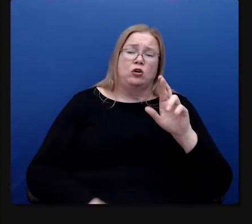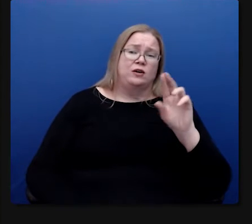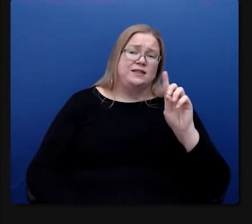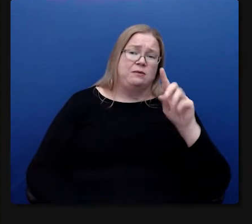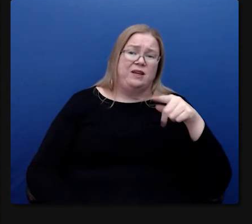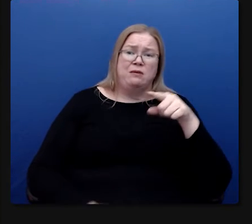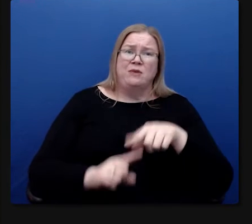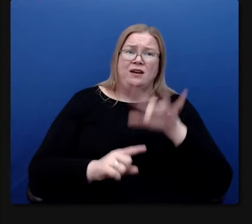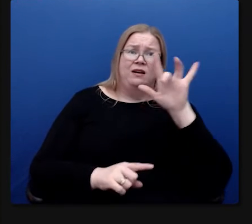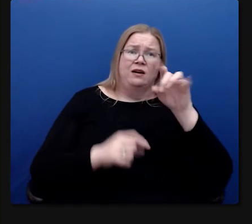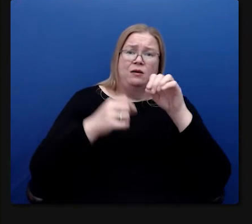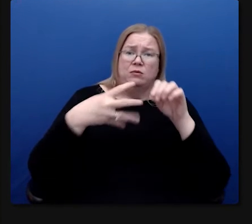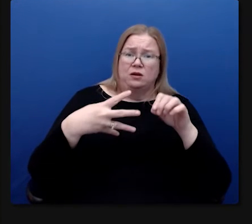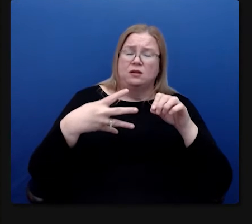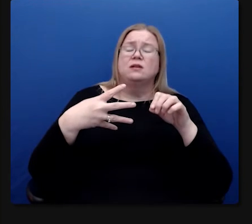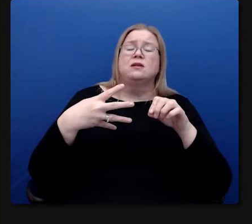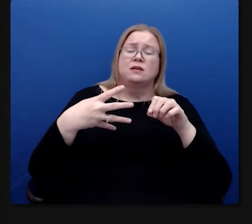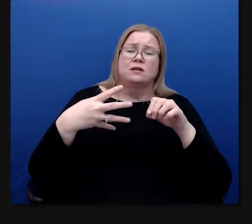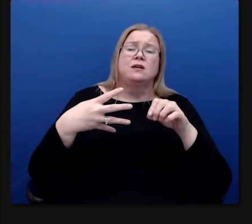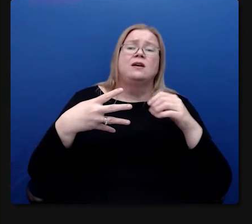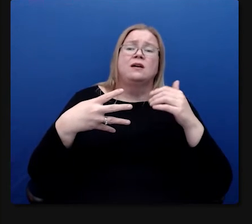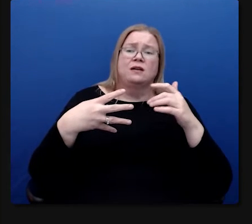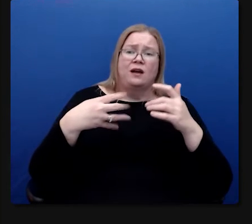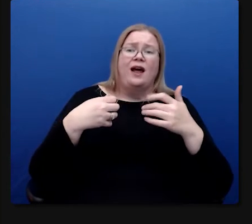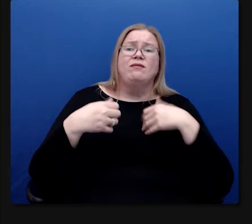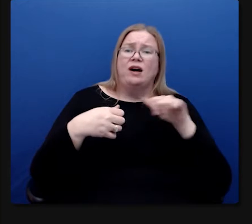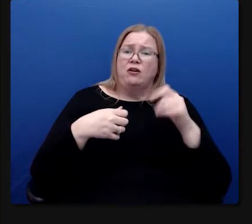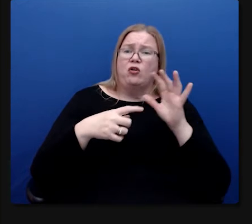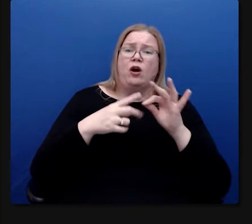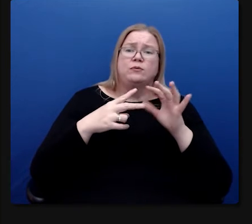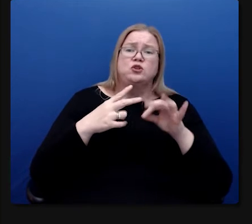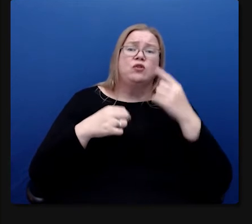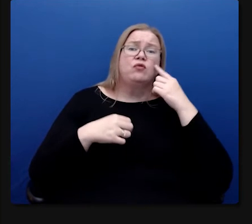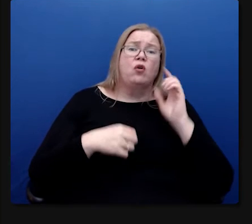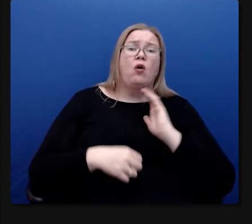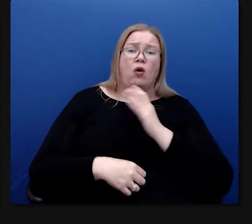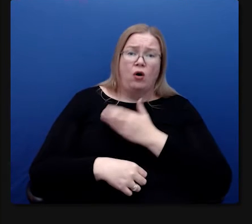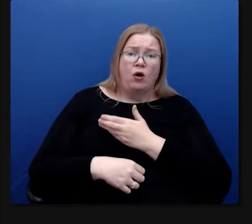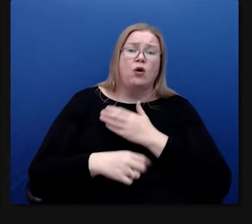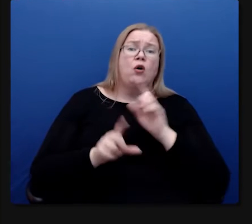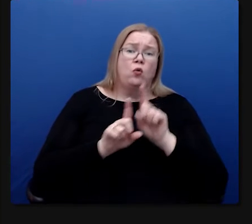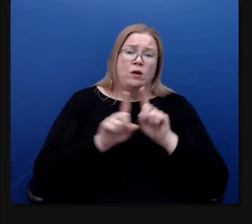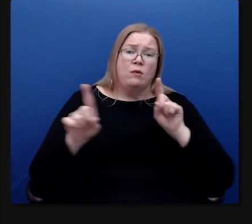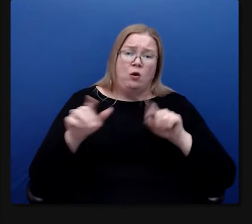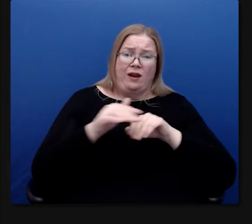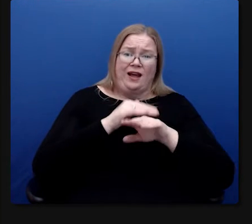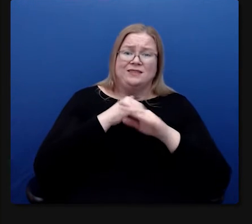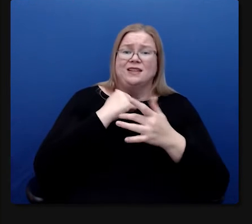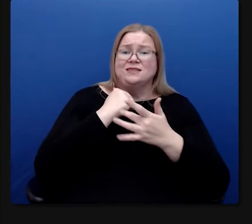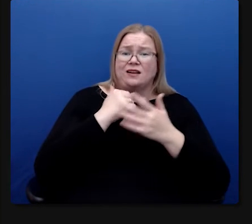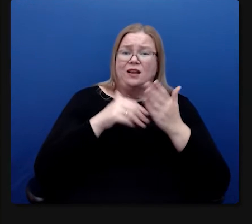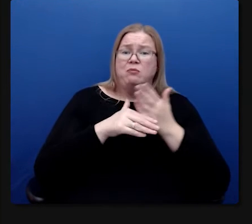But in this dropdown for remote access technology, we have other options for our, some of our remote access technology partners,